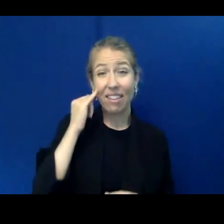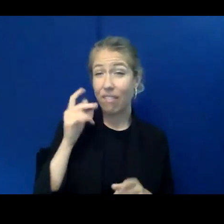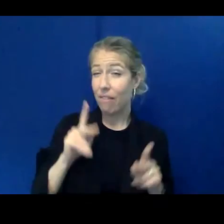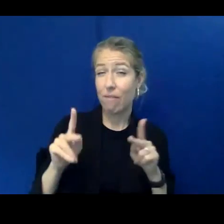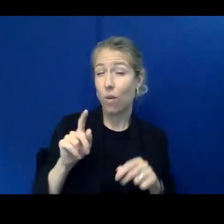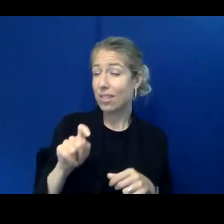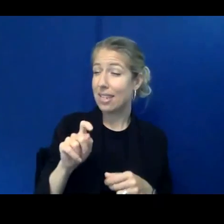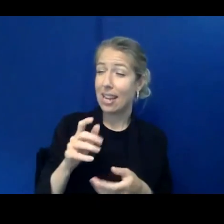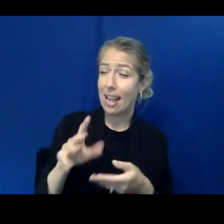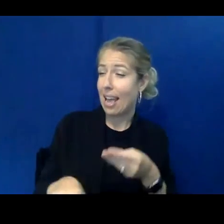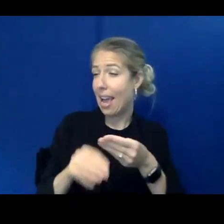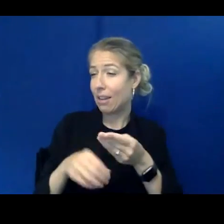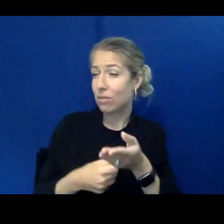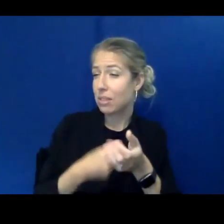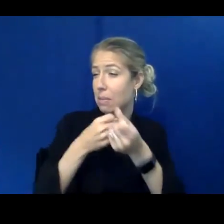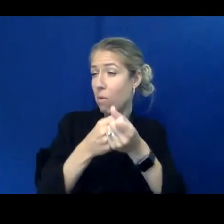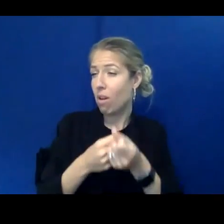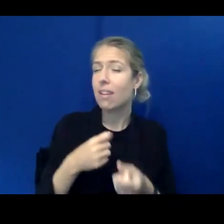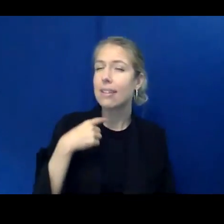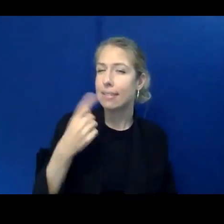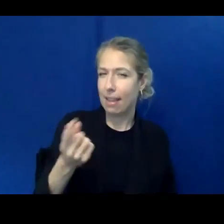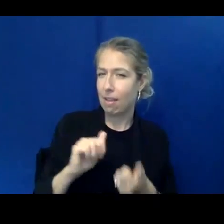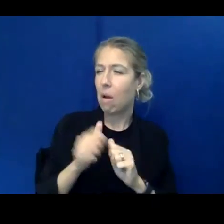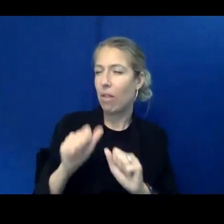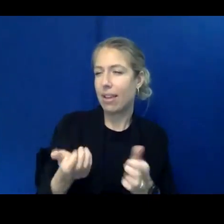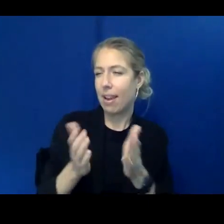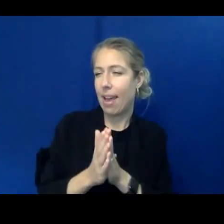can do to help, a lot of times folks want to help but maybe don't know what to do.